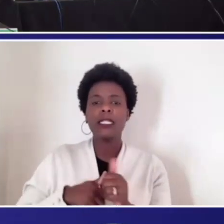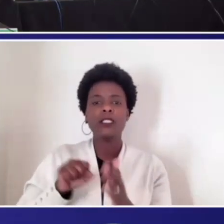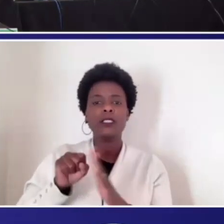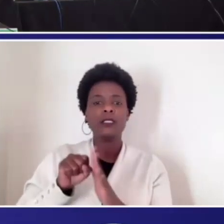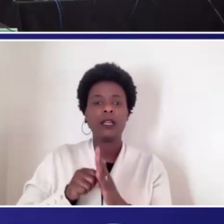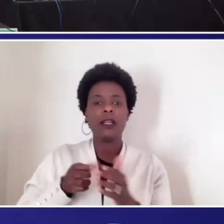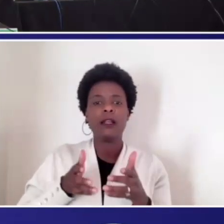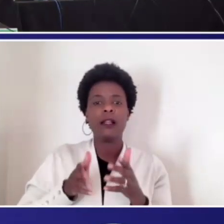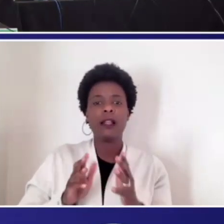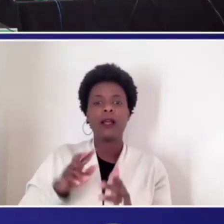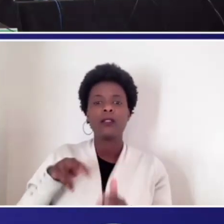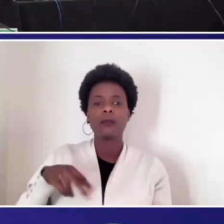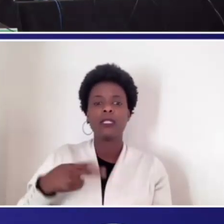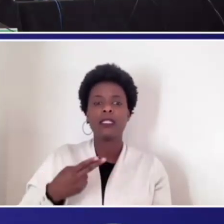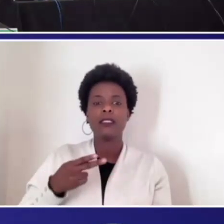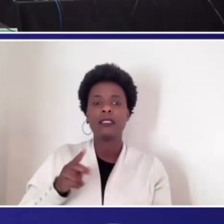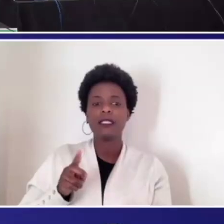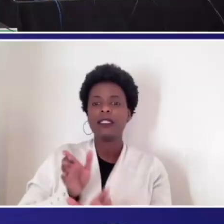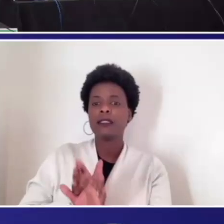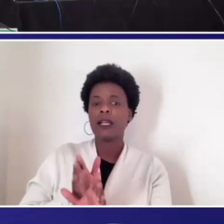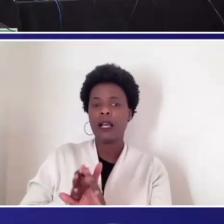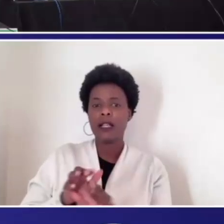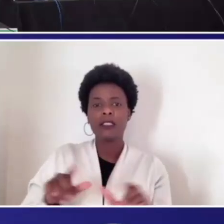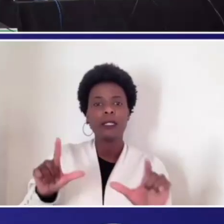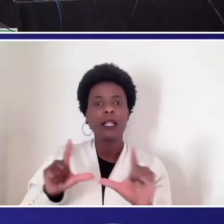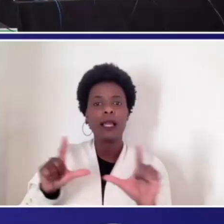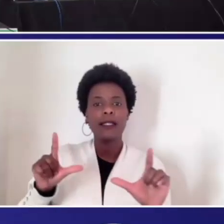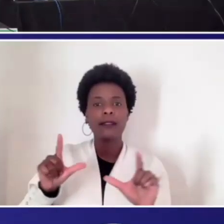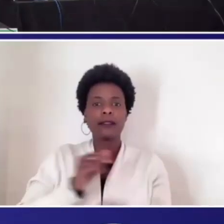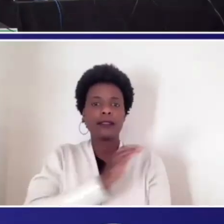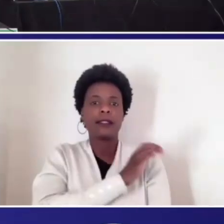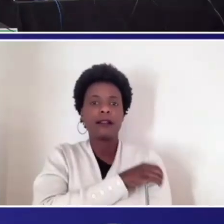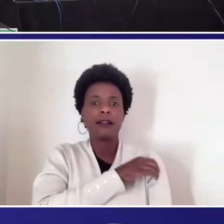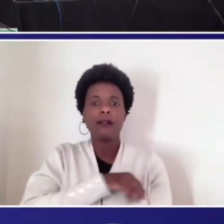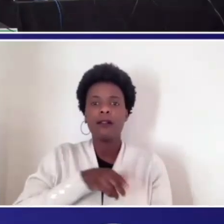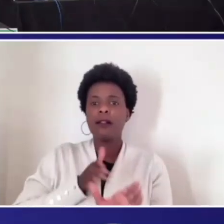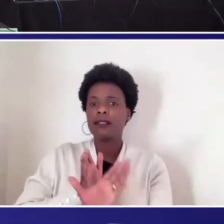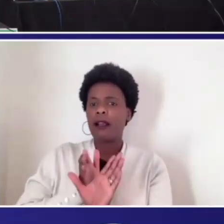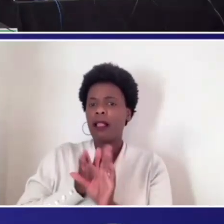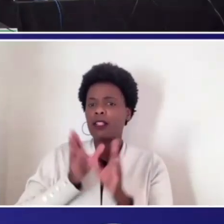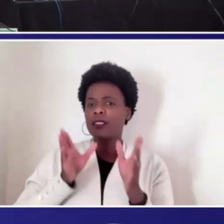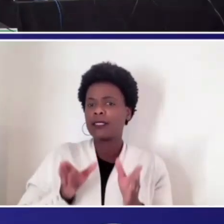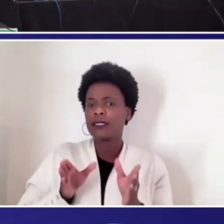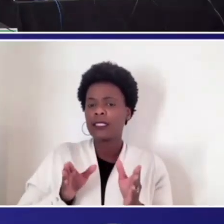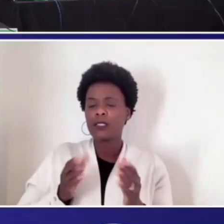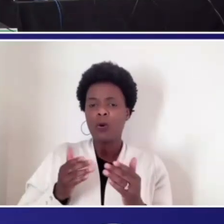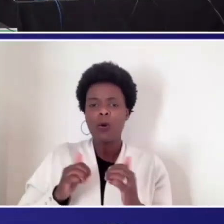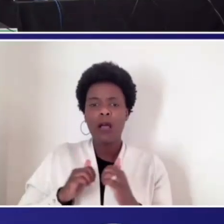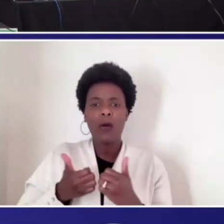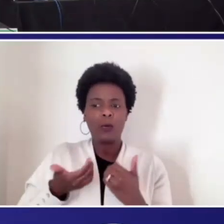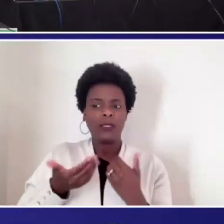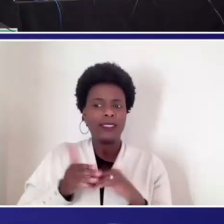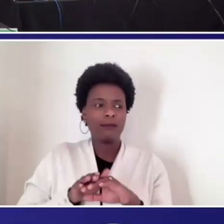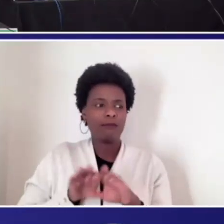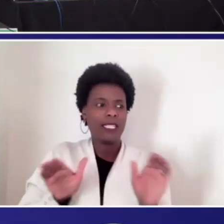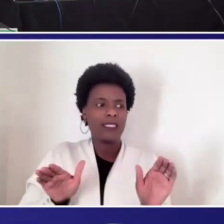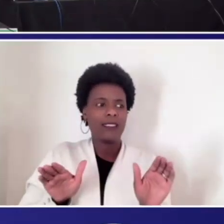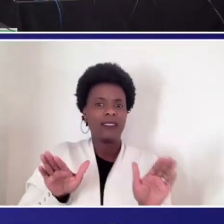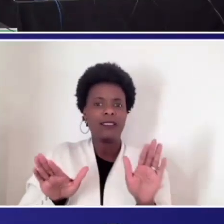psychology to be licensed as a clinical psychologist. So is there a way to split up the PhDs there?